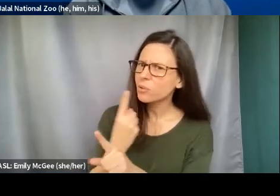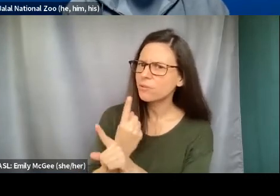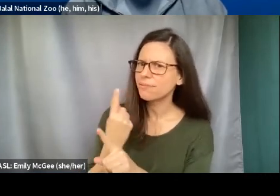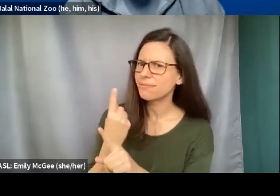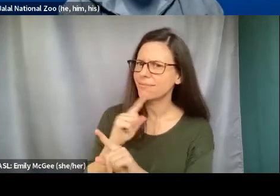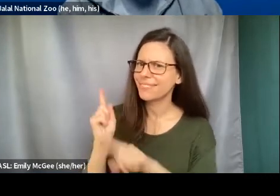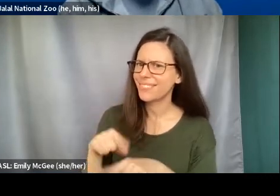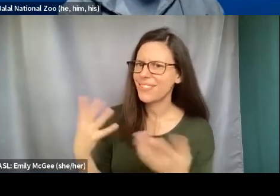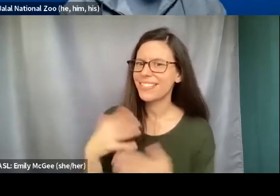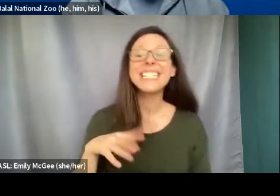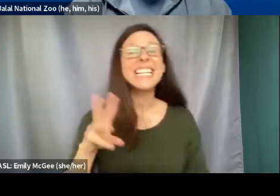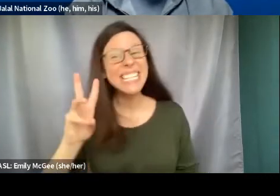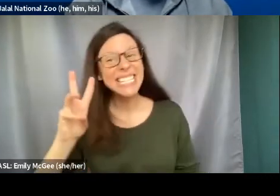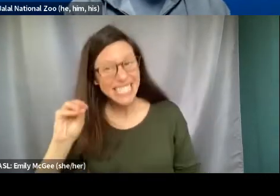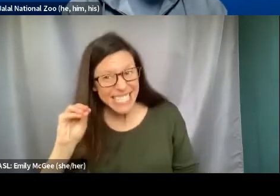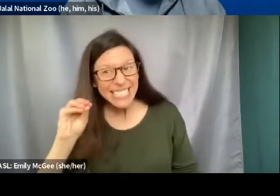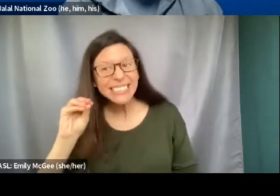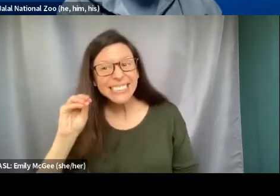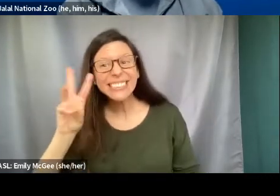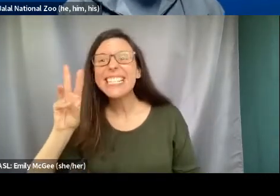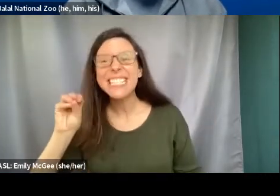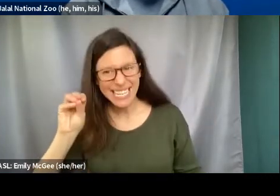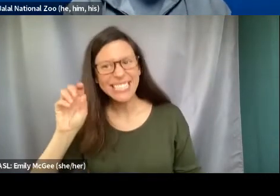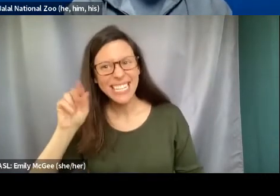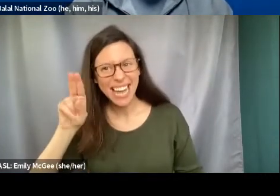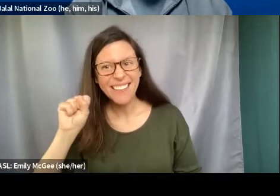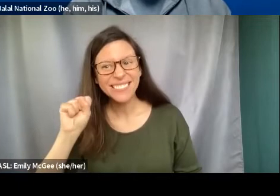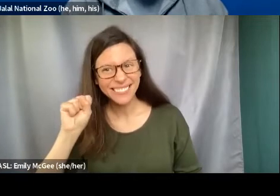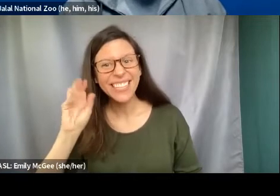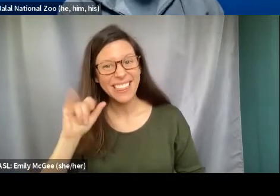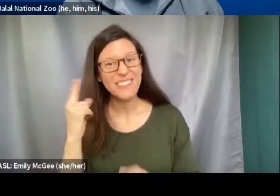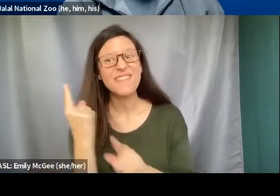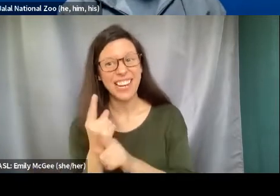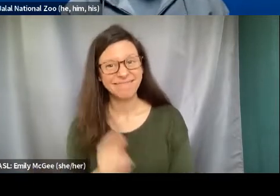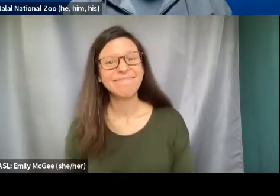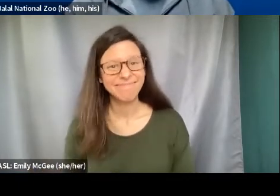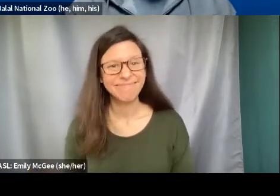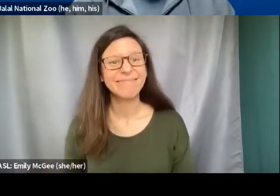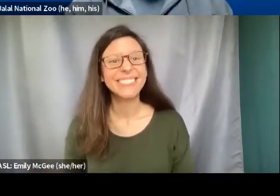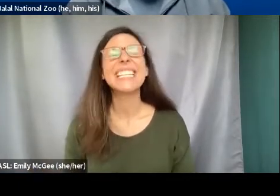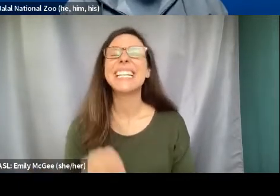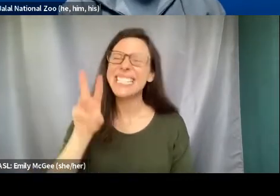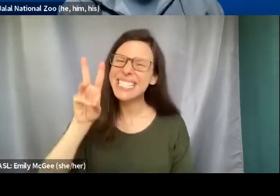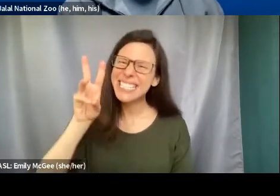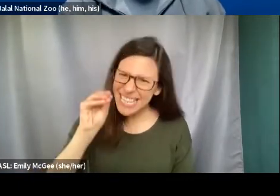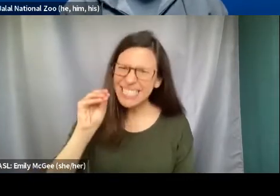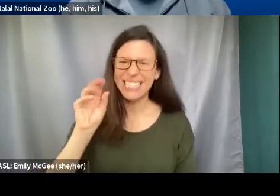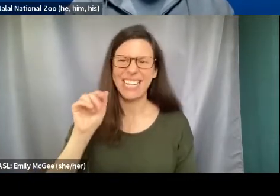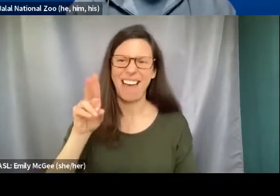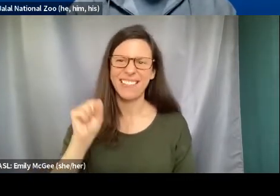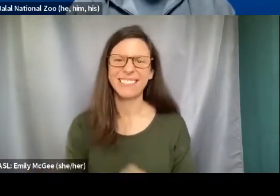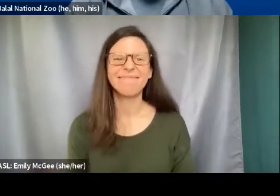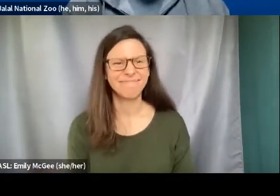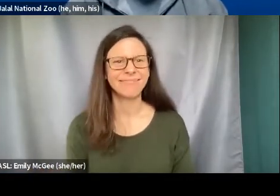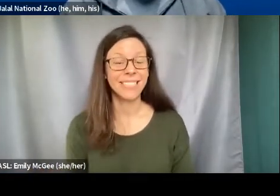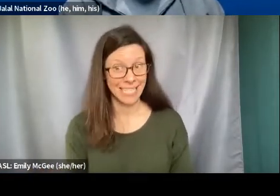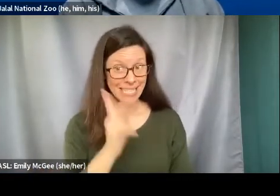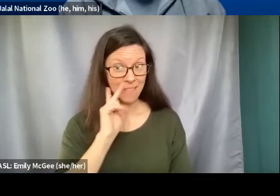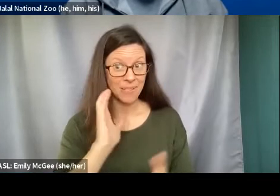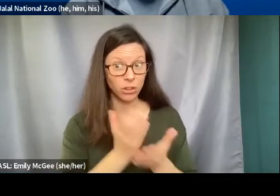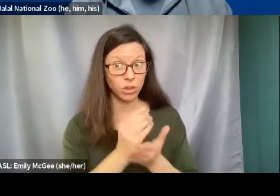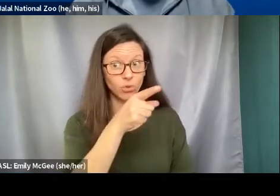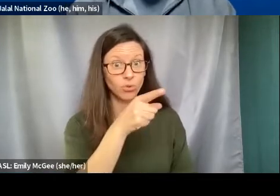Jalal: 60 tons is correct. >>Shellie: 60 tons of salt! >>Jalal: 60 tons, yeah. If you look at that picture, that is one